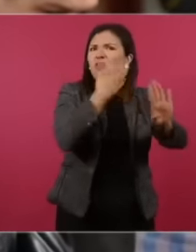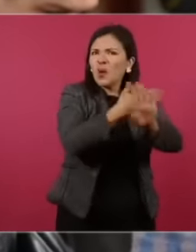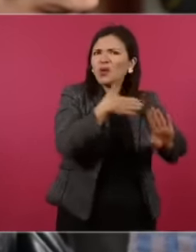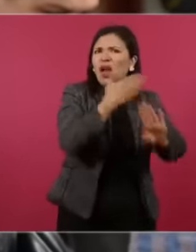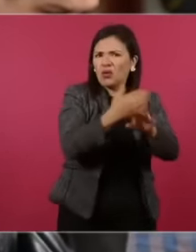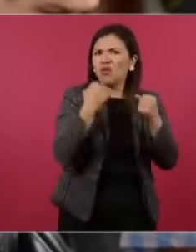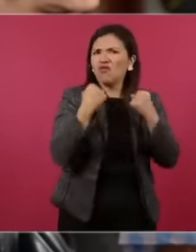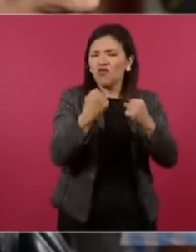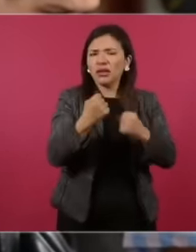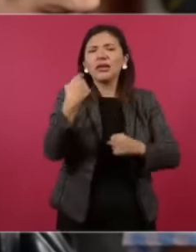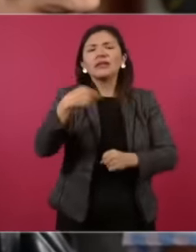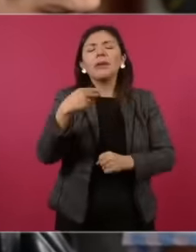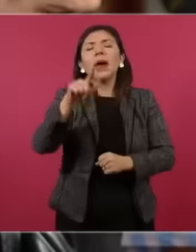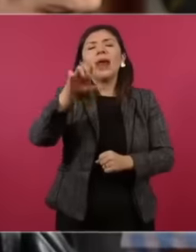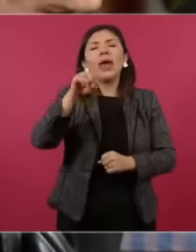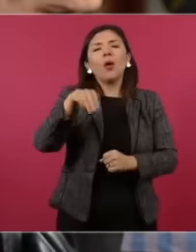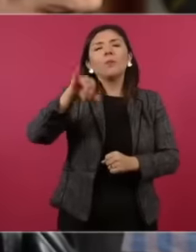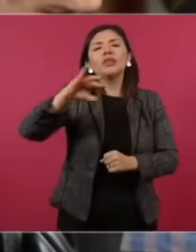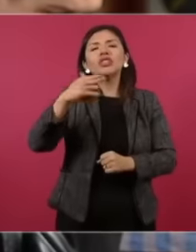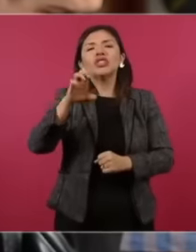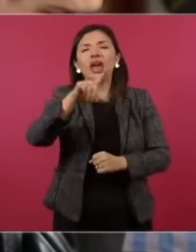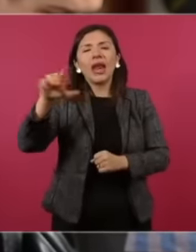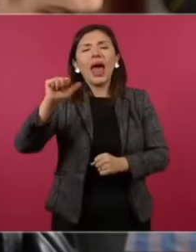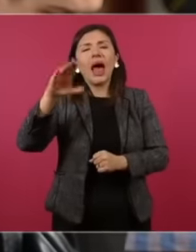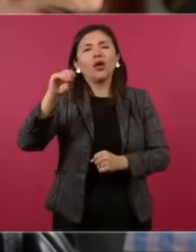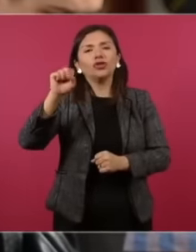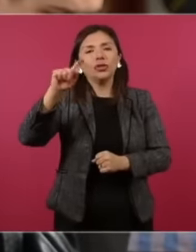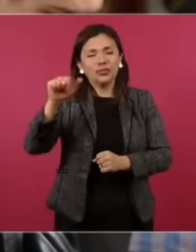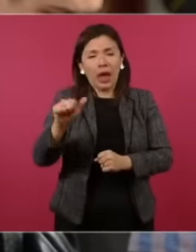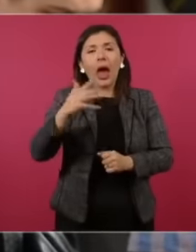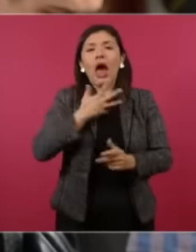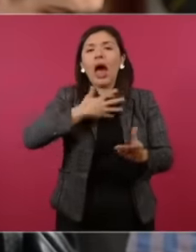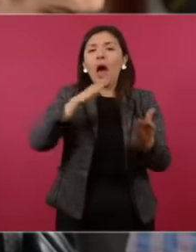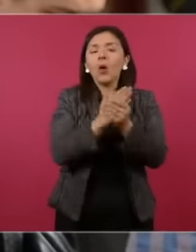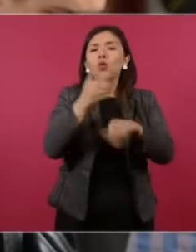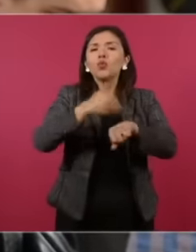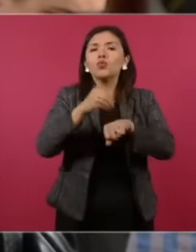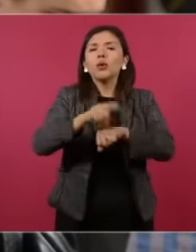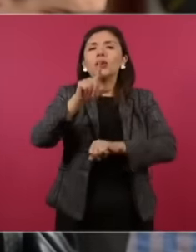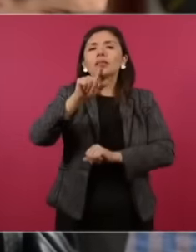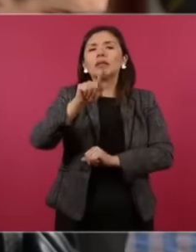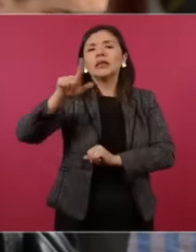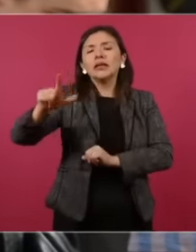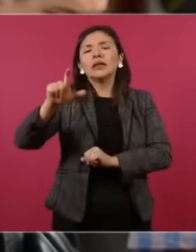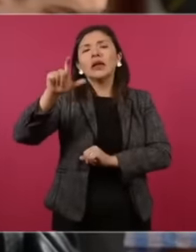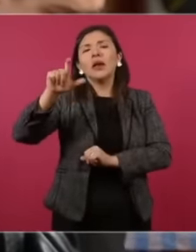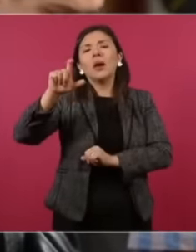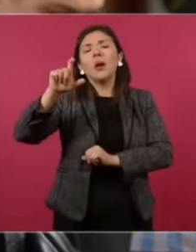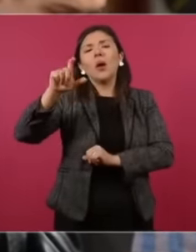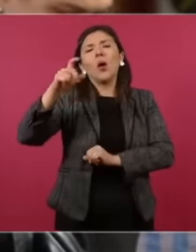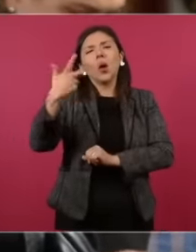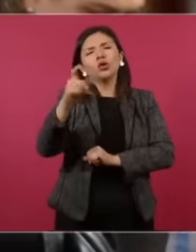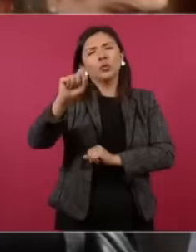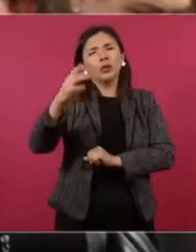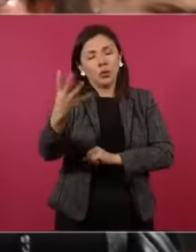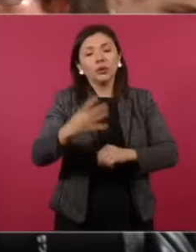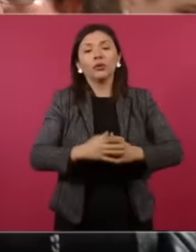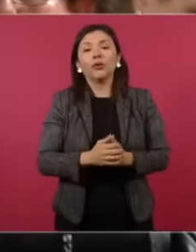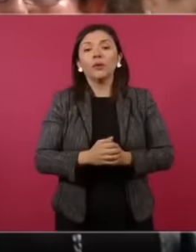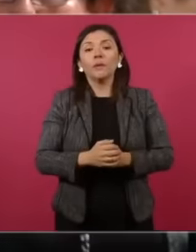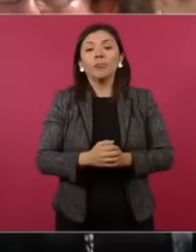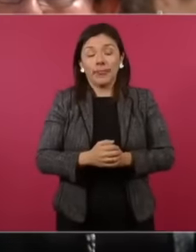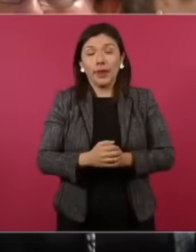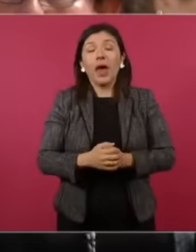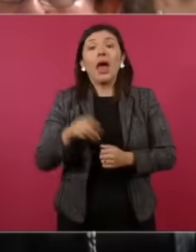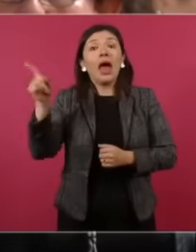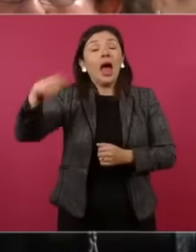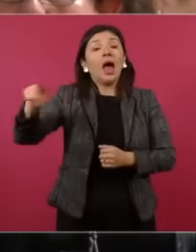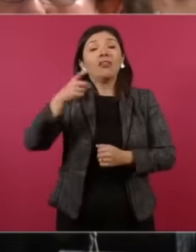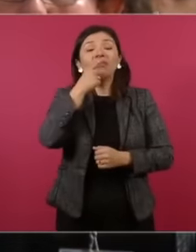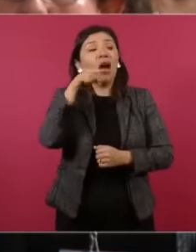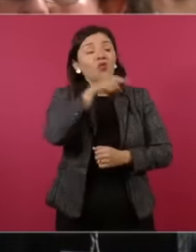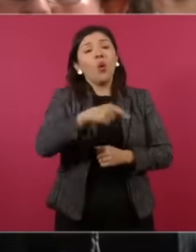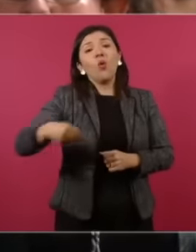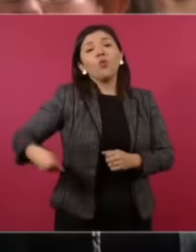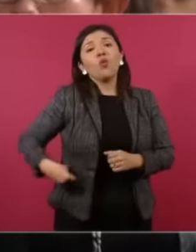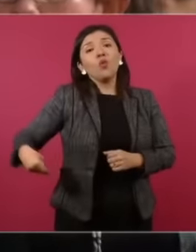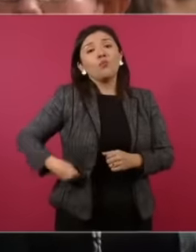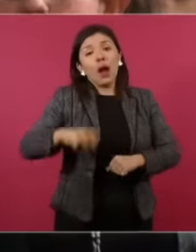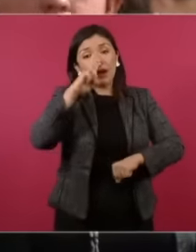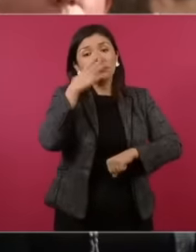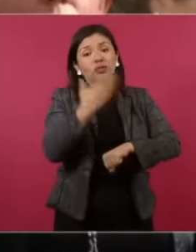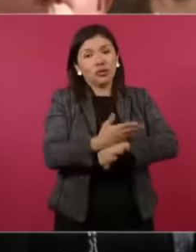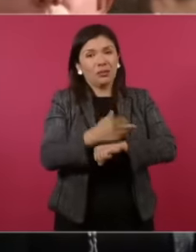her name is Leo Michel Acosta Sánchez file 78 2024 and they accuse her Eh well the